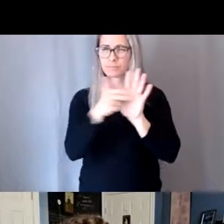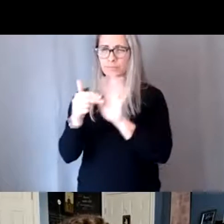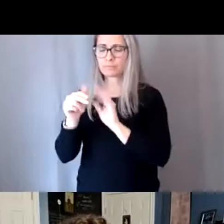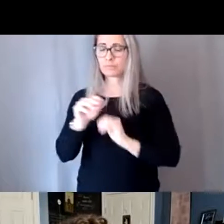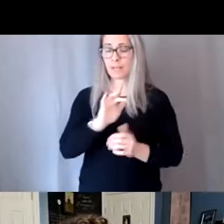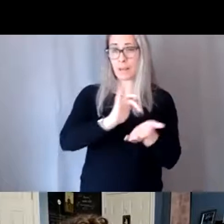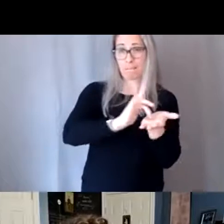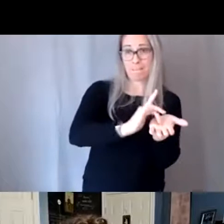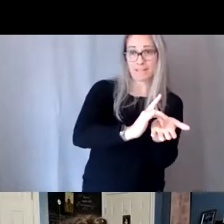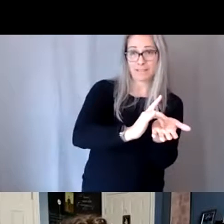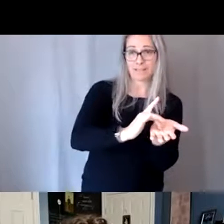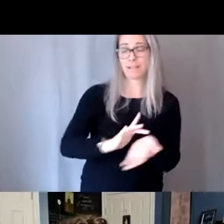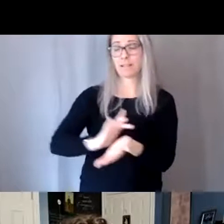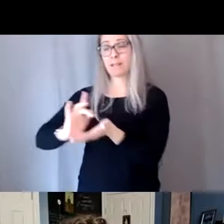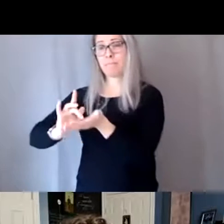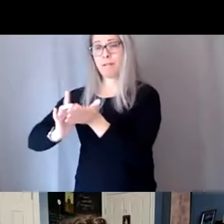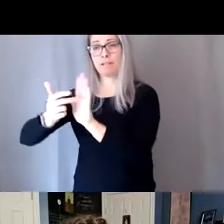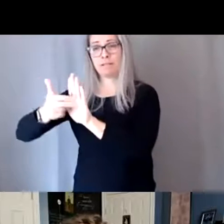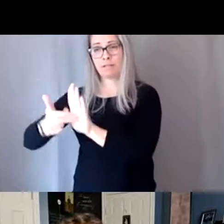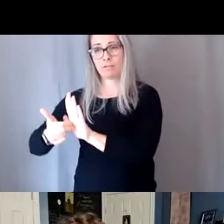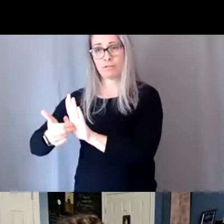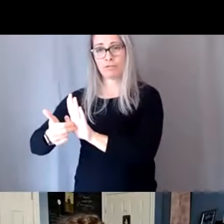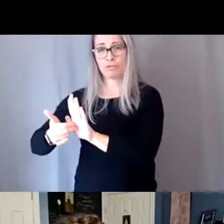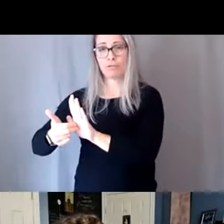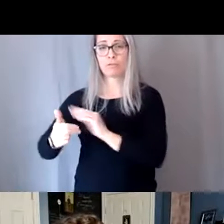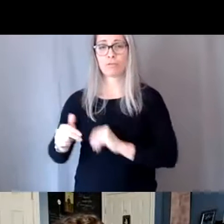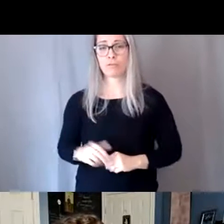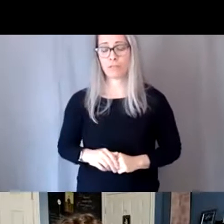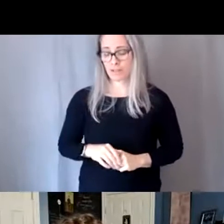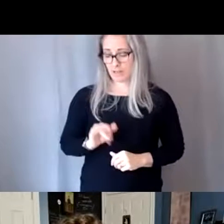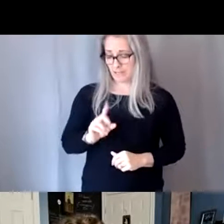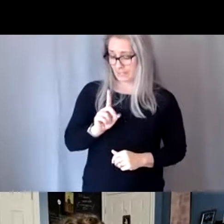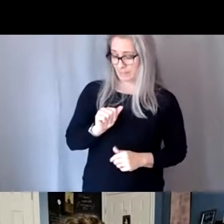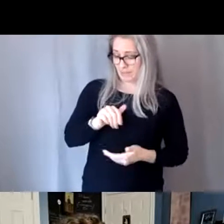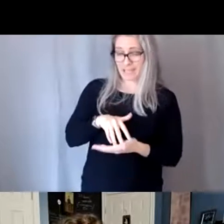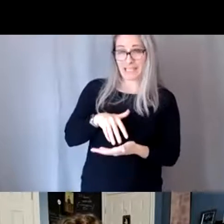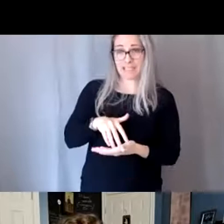so in disability studies we're often quite critical of this idea of